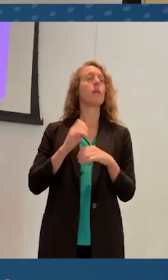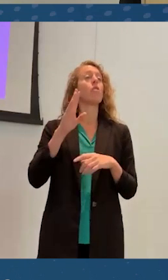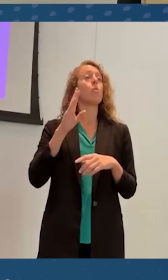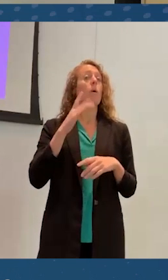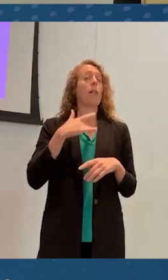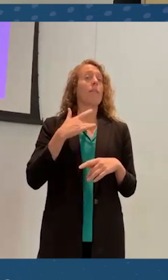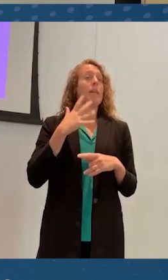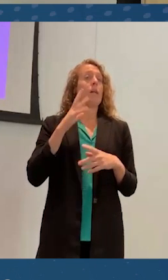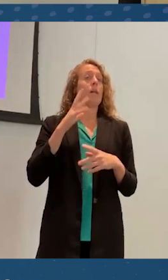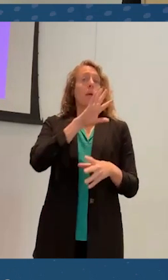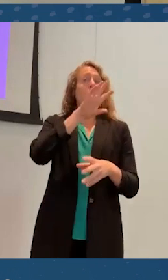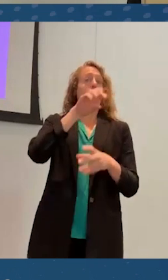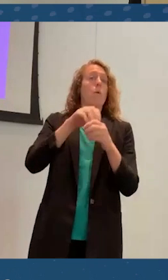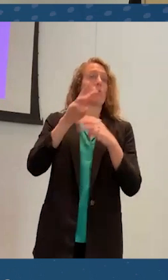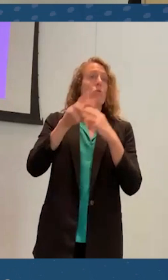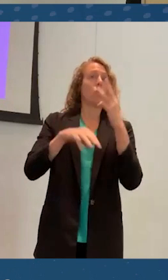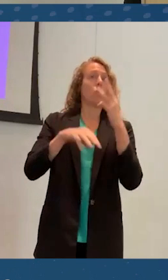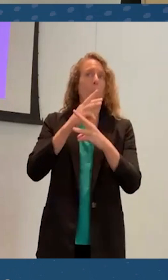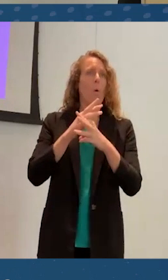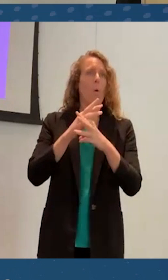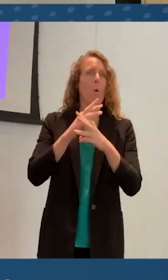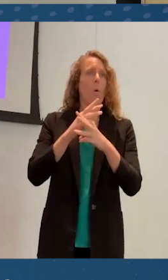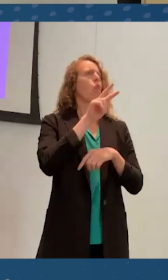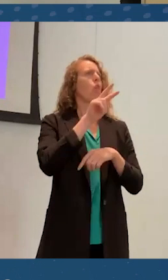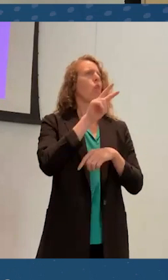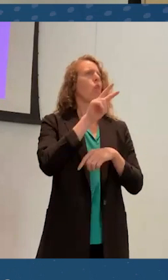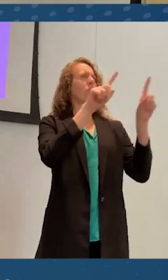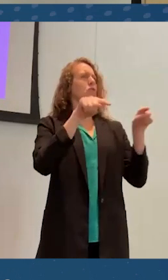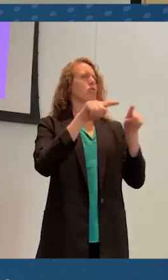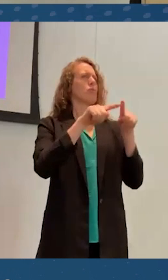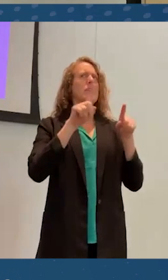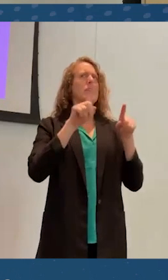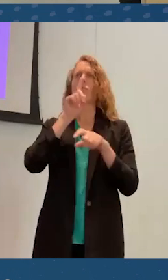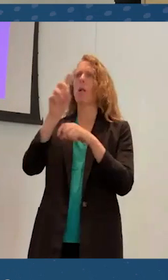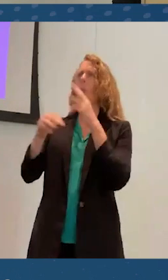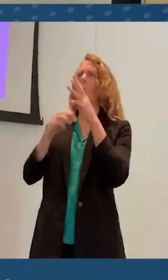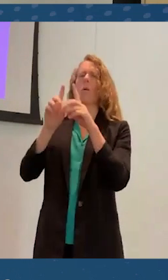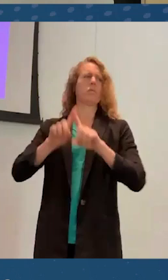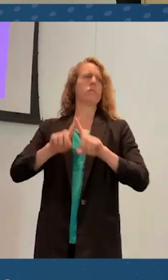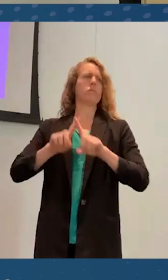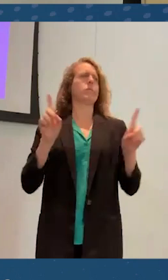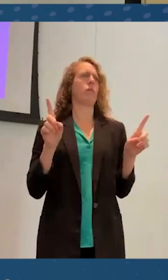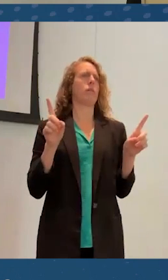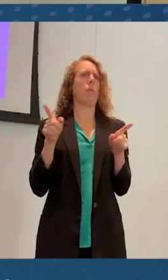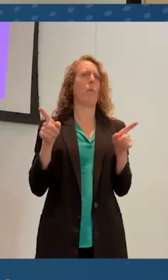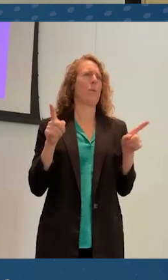are inherently different from each other. But what makes them so different?